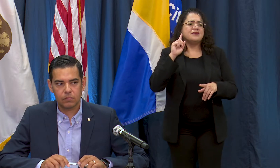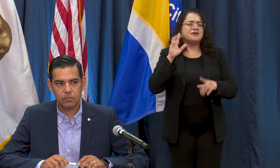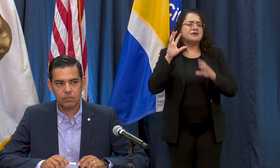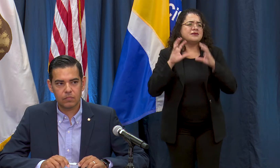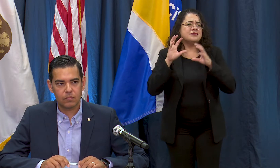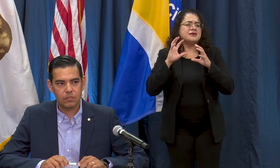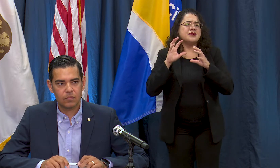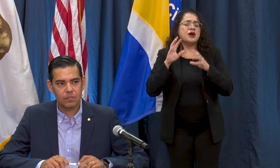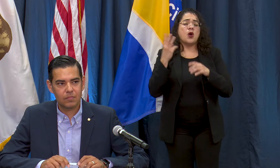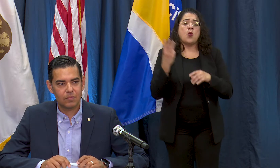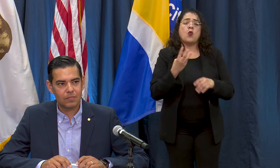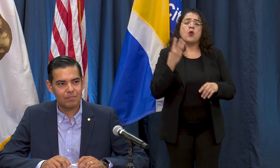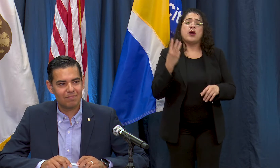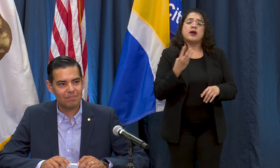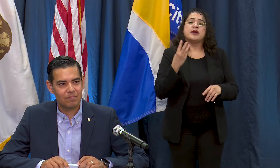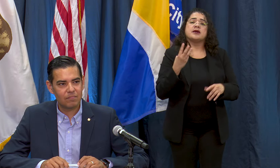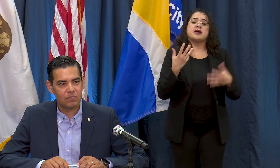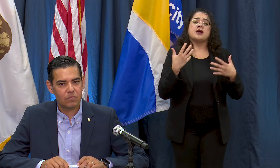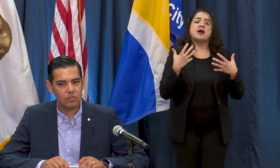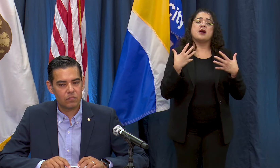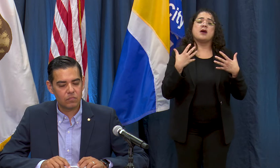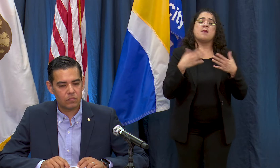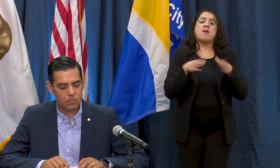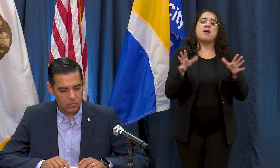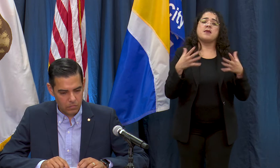California public health advocates hosted a virtual press